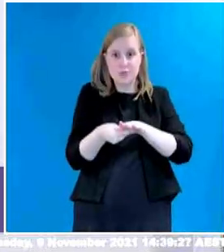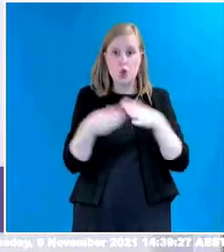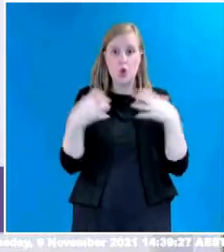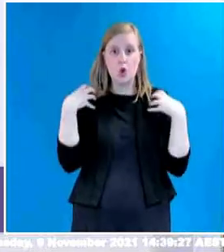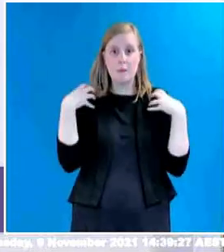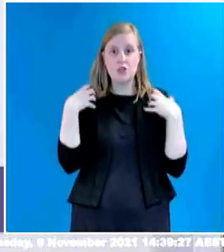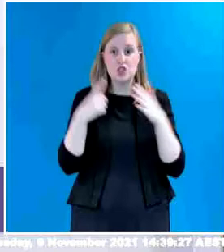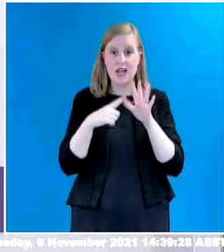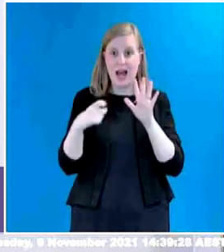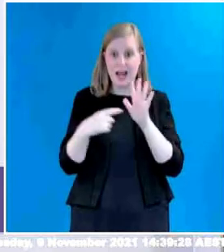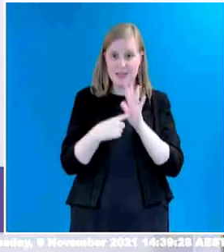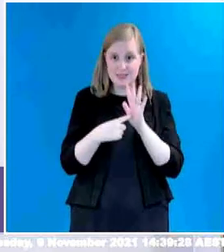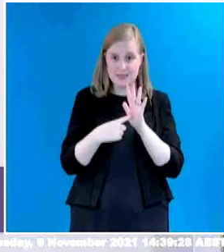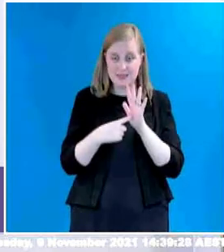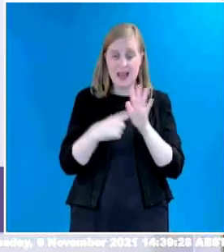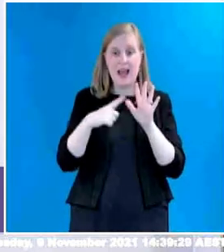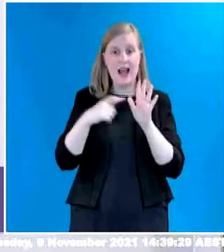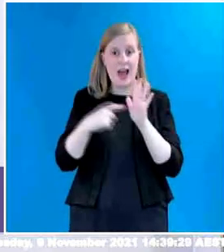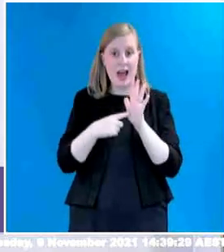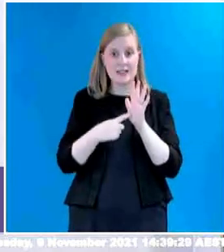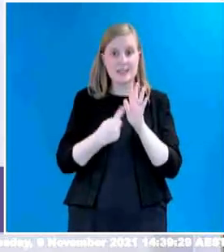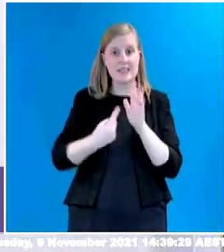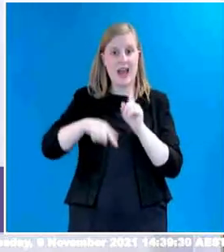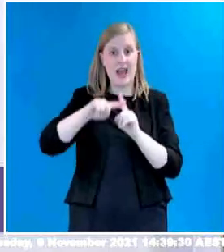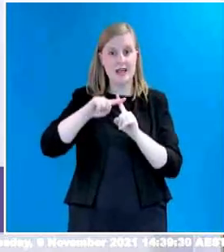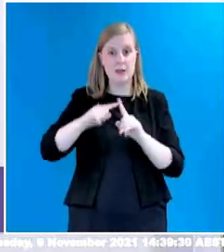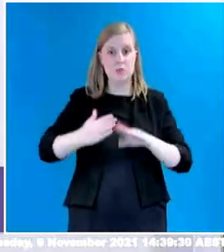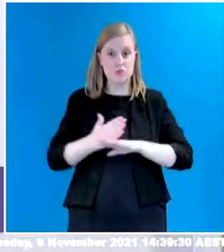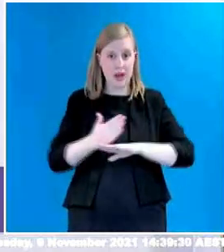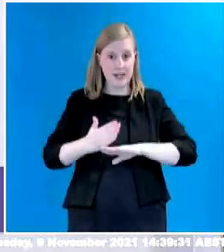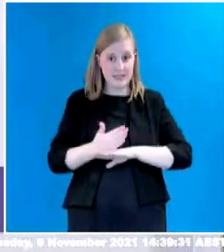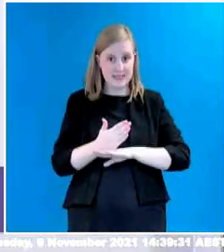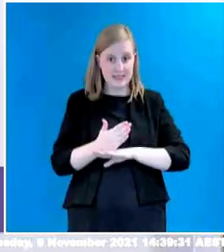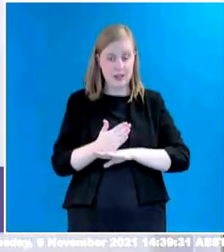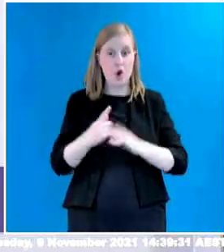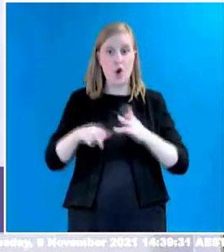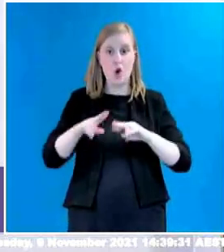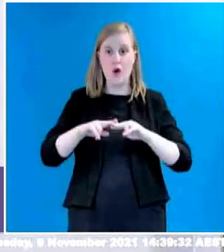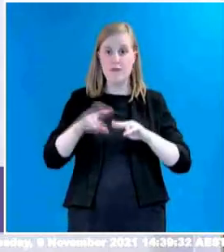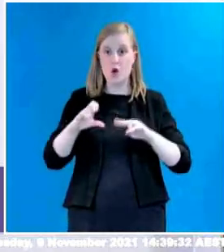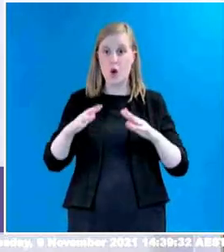of the Commonwealth, that may be inconsistent, for example, with article